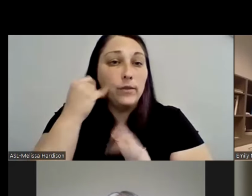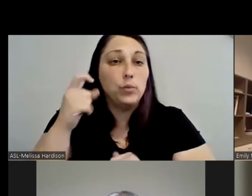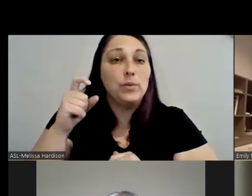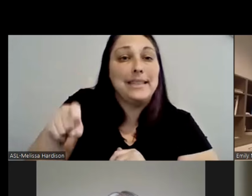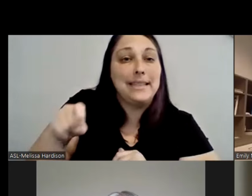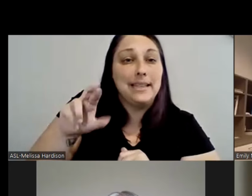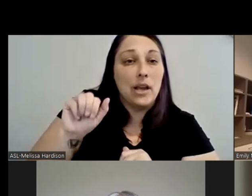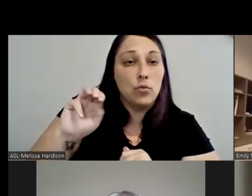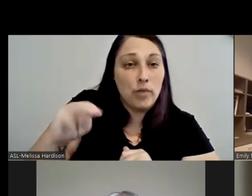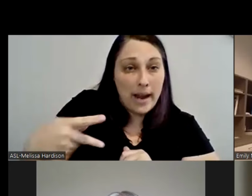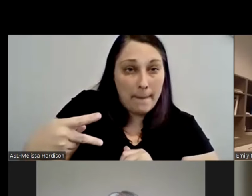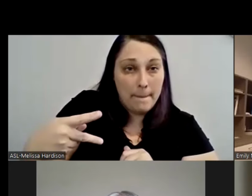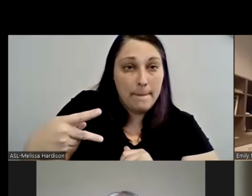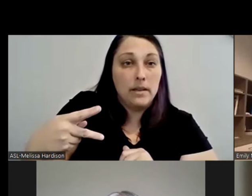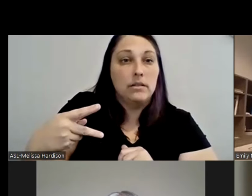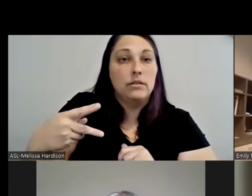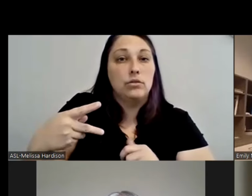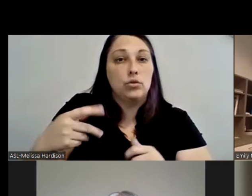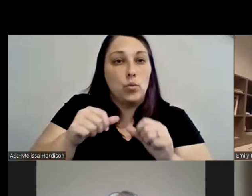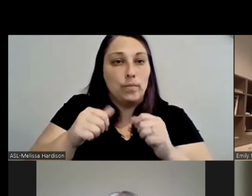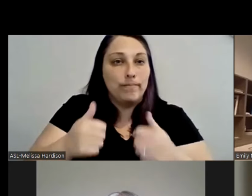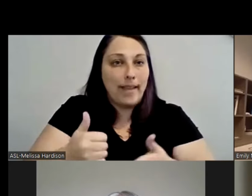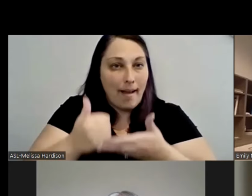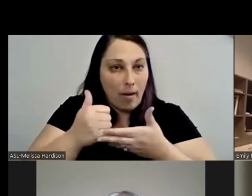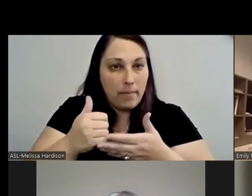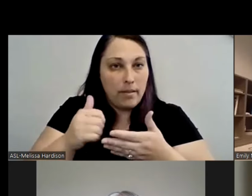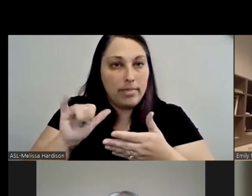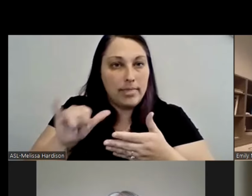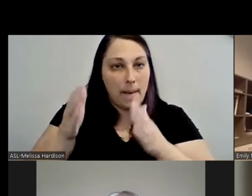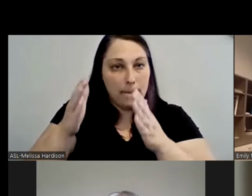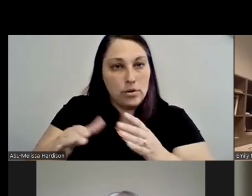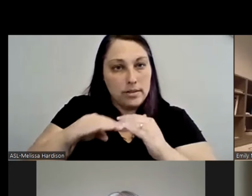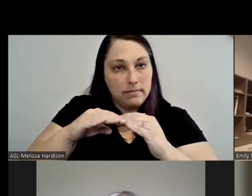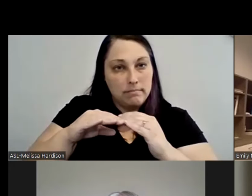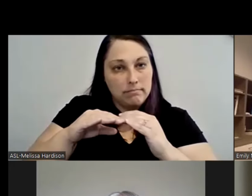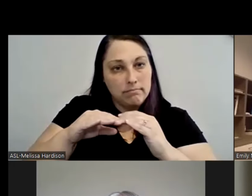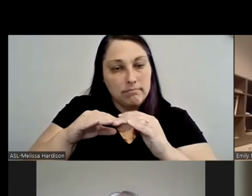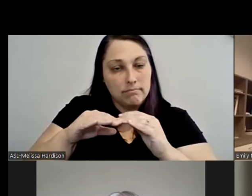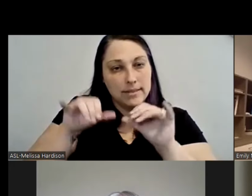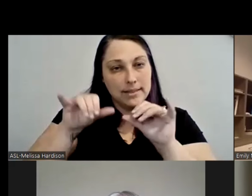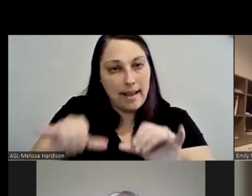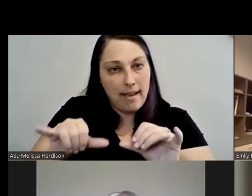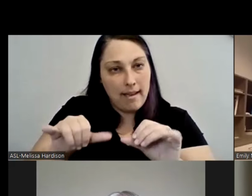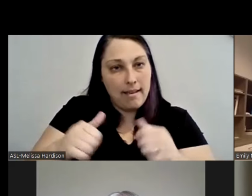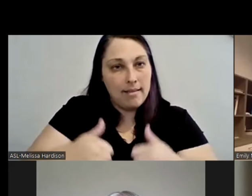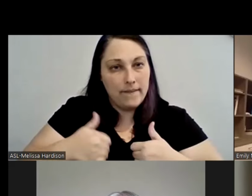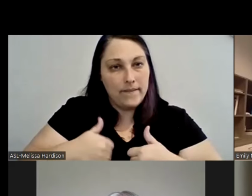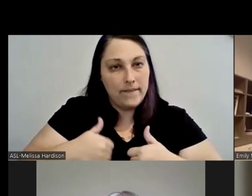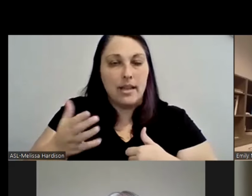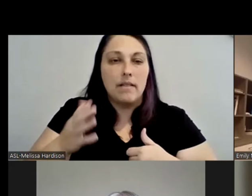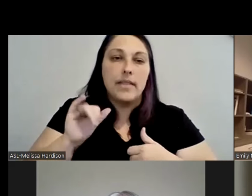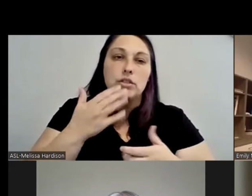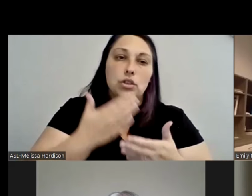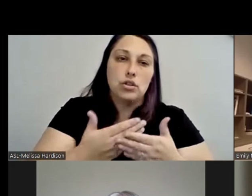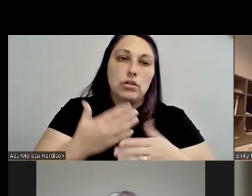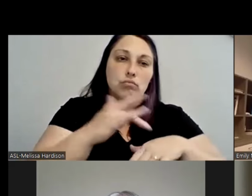I would say in summary, Home Modifications are important. We need more modification homes for older adult caregivers.